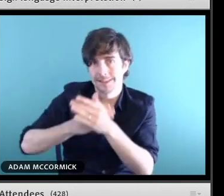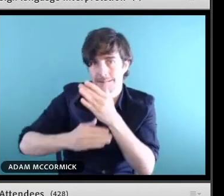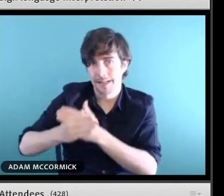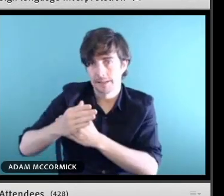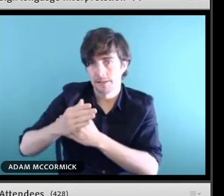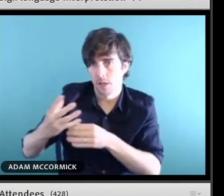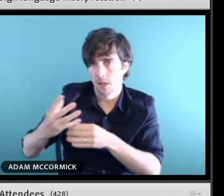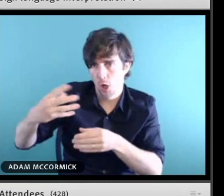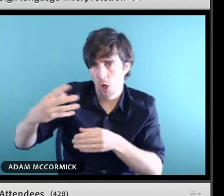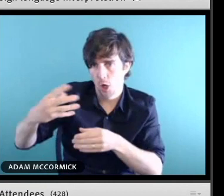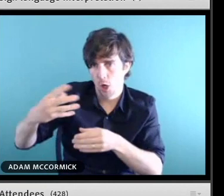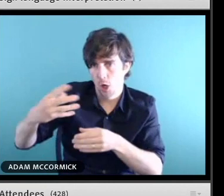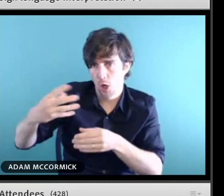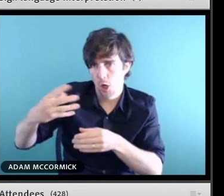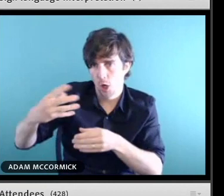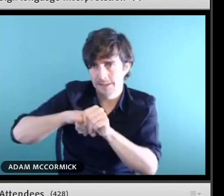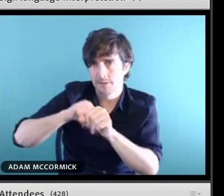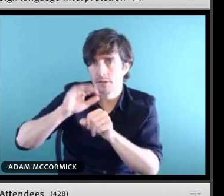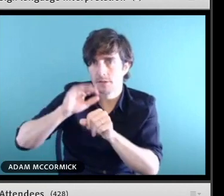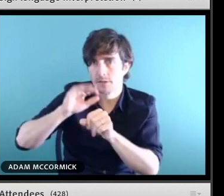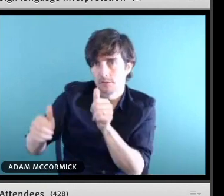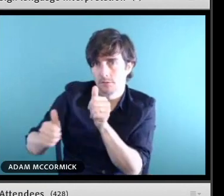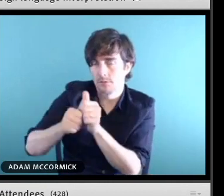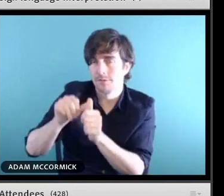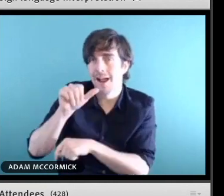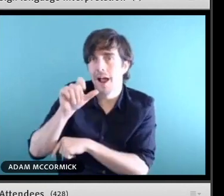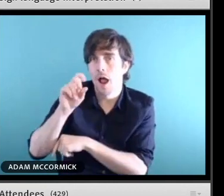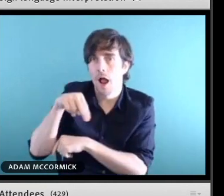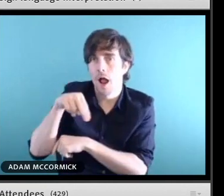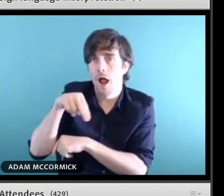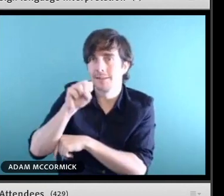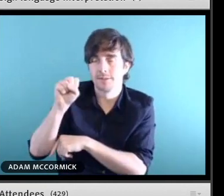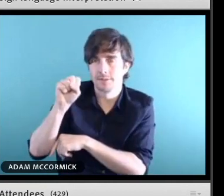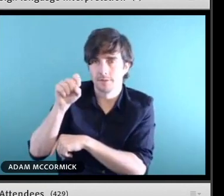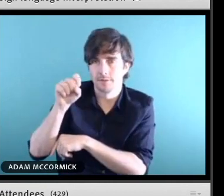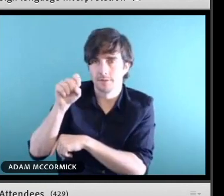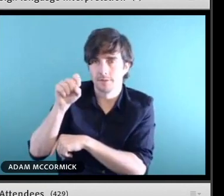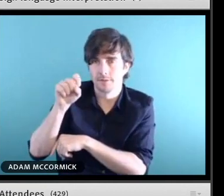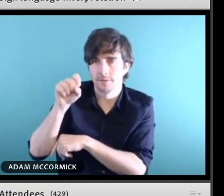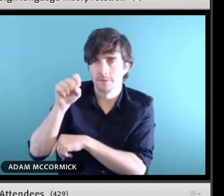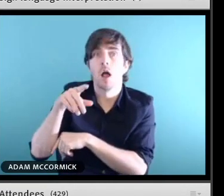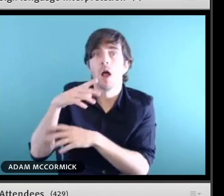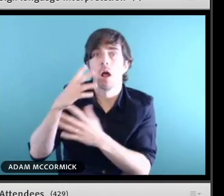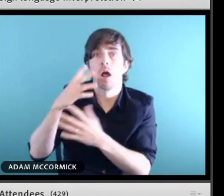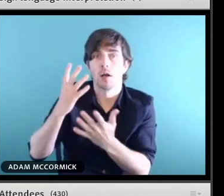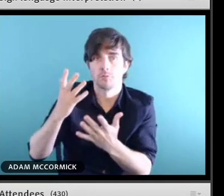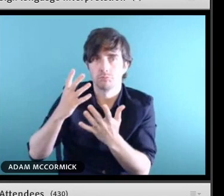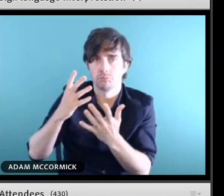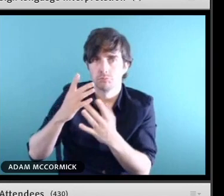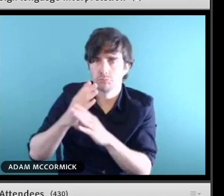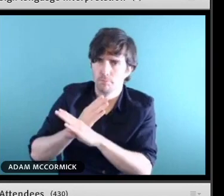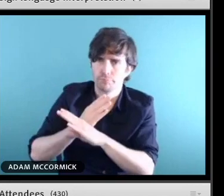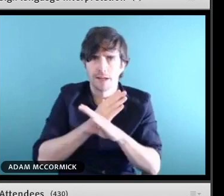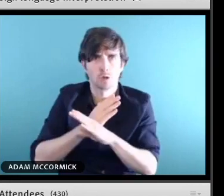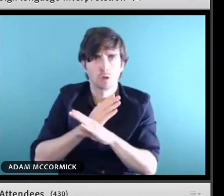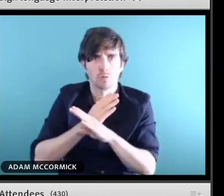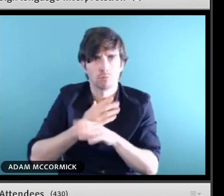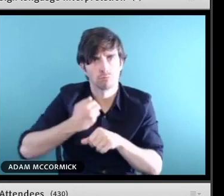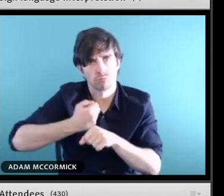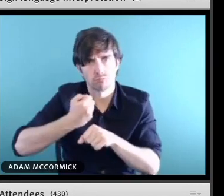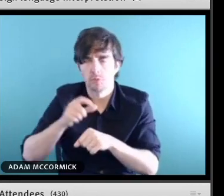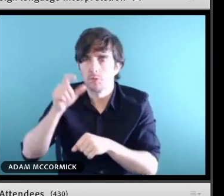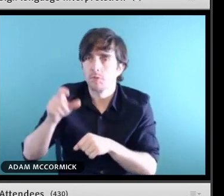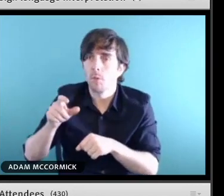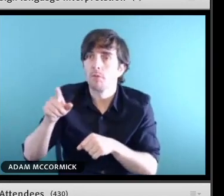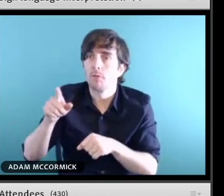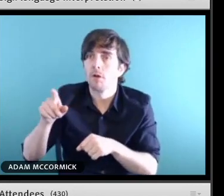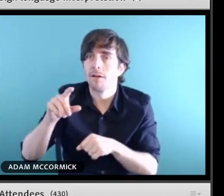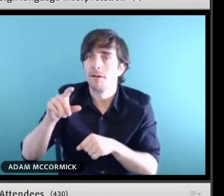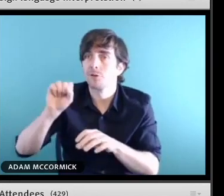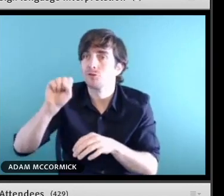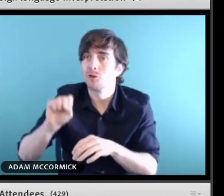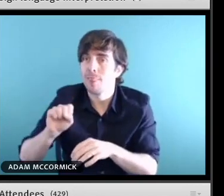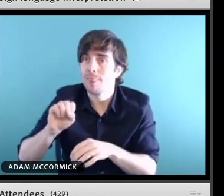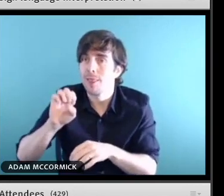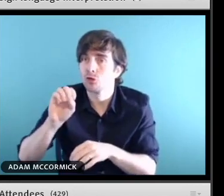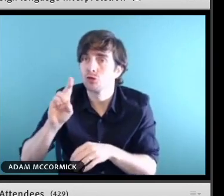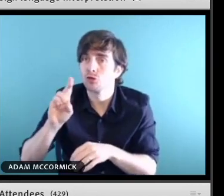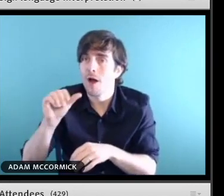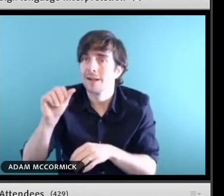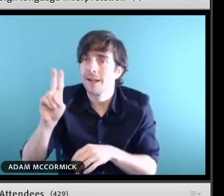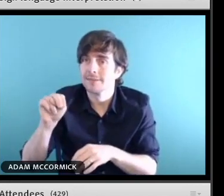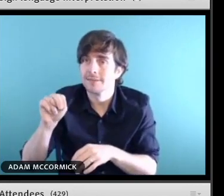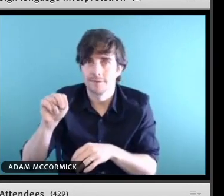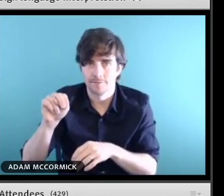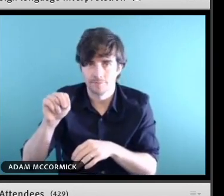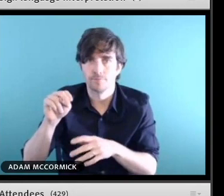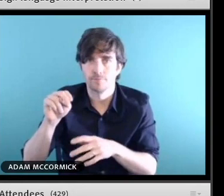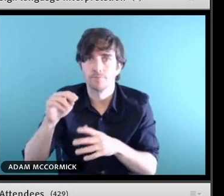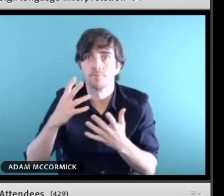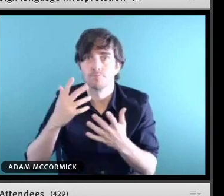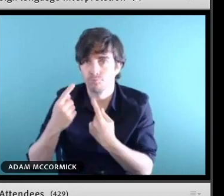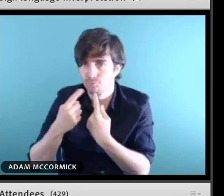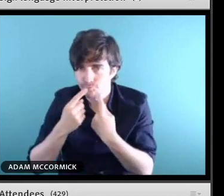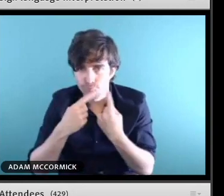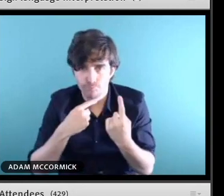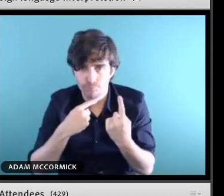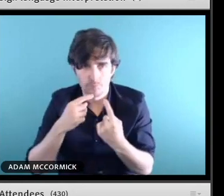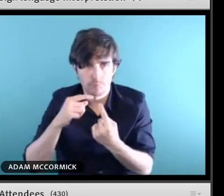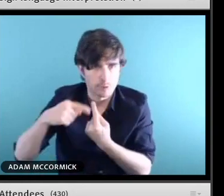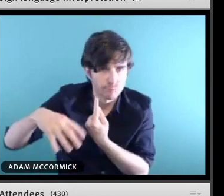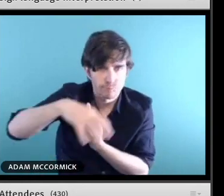assessment. Can you please share with us about this partnership? How did it come about? You